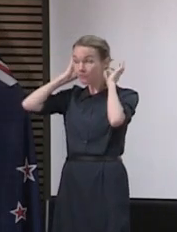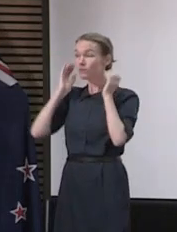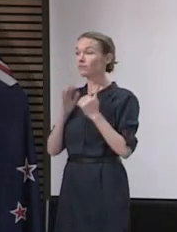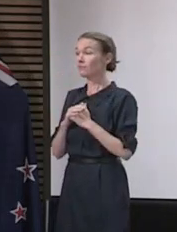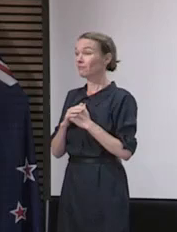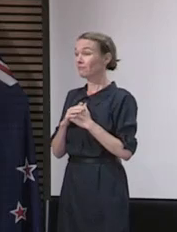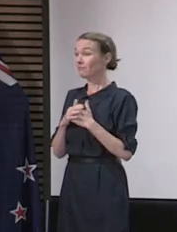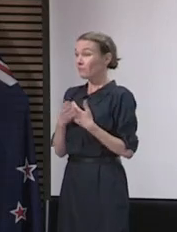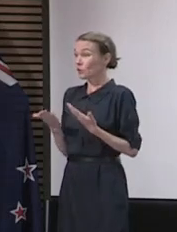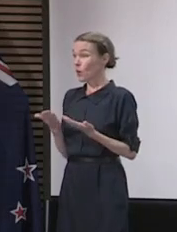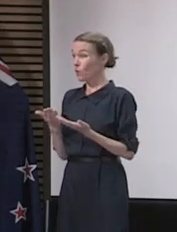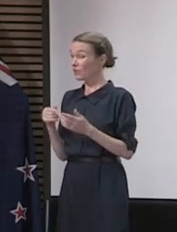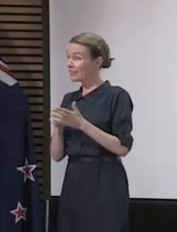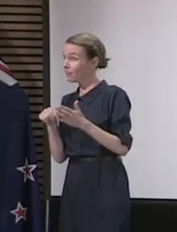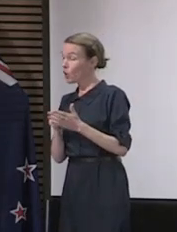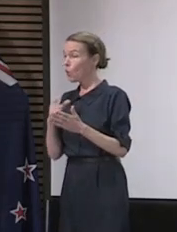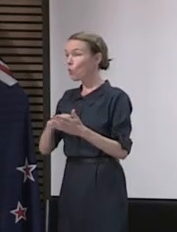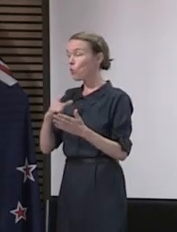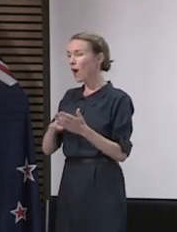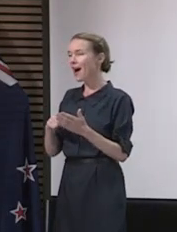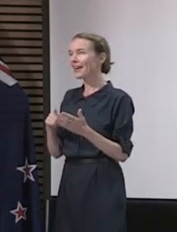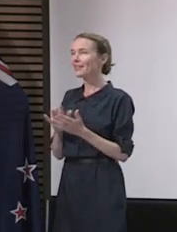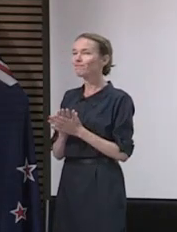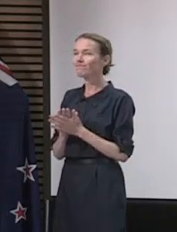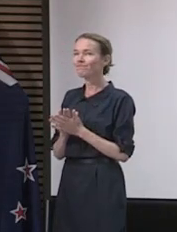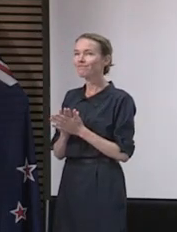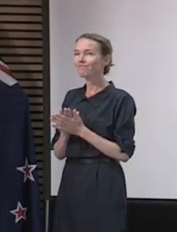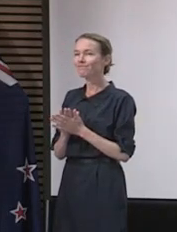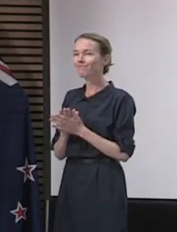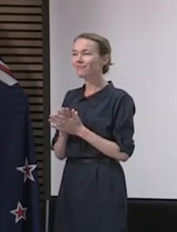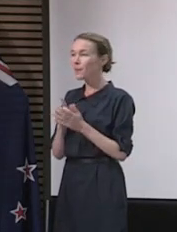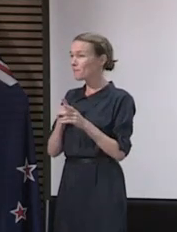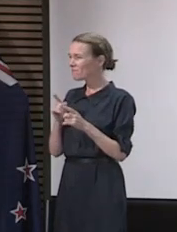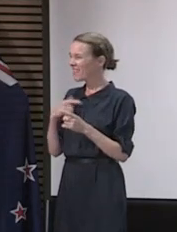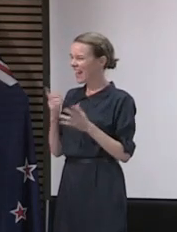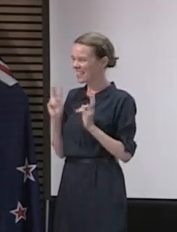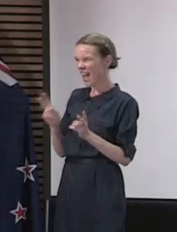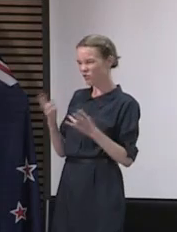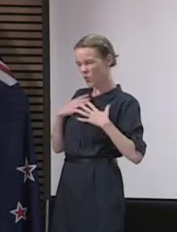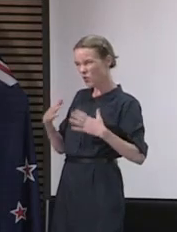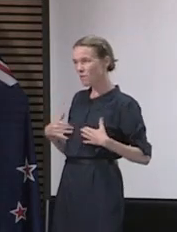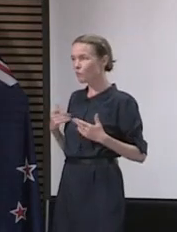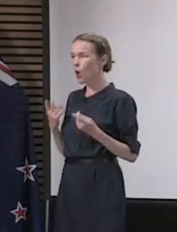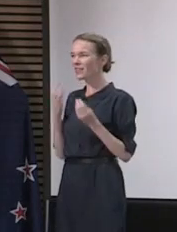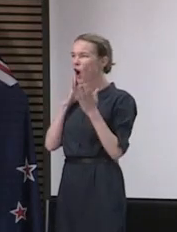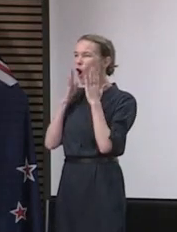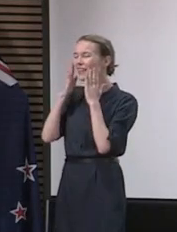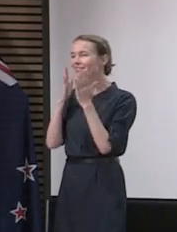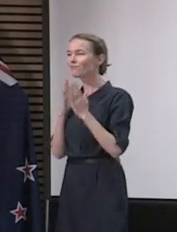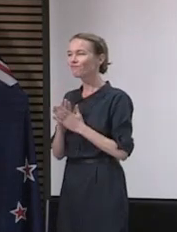usually hook behind the ears. The challenge then - and as we have all found - is we tend to